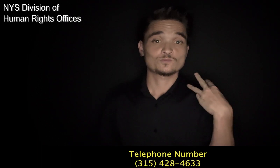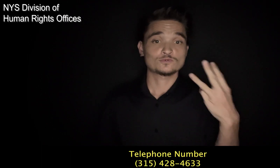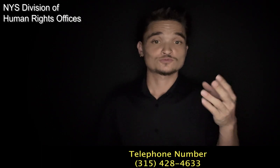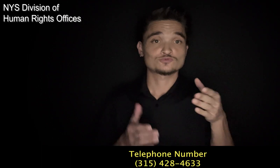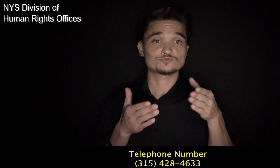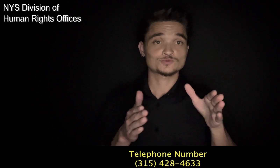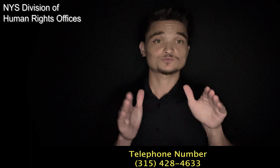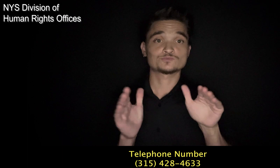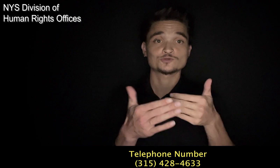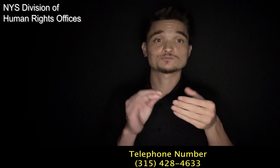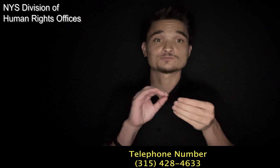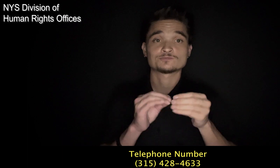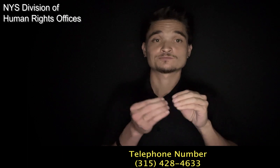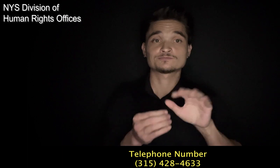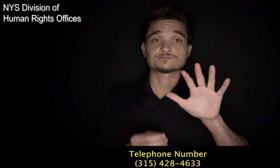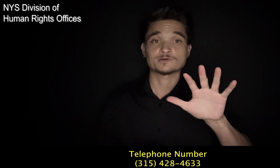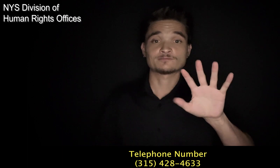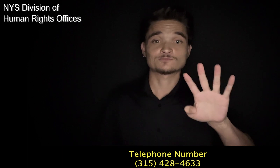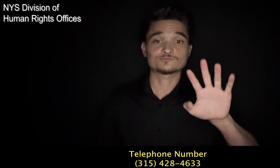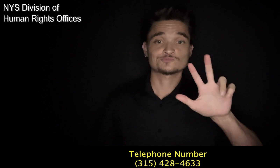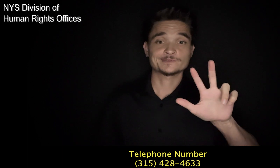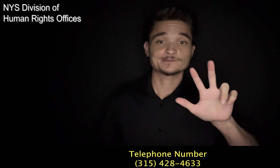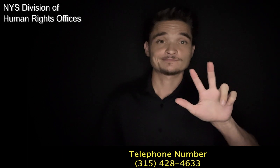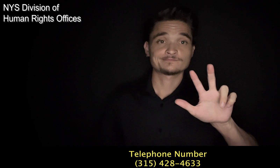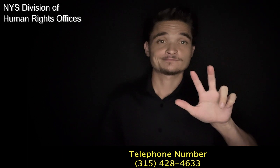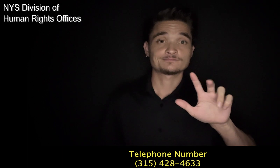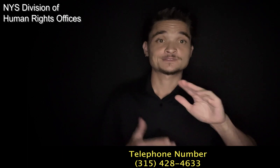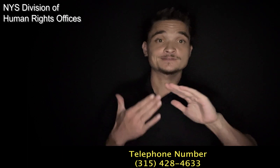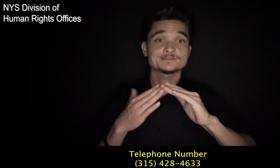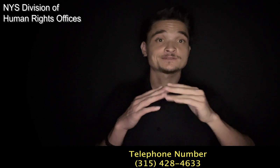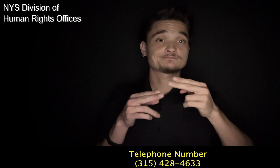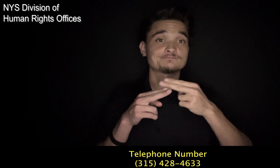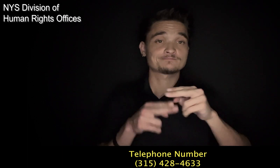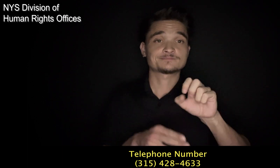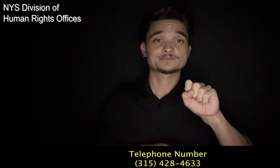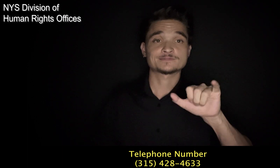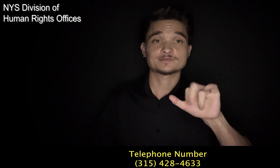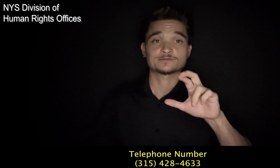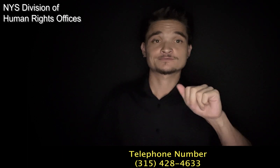Telephone Number (315) 428-4633